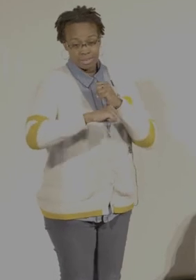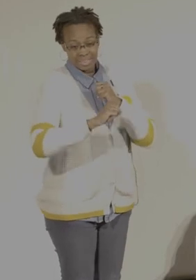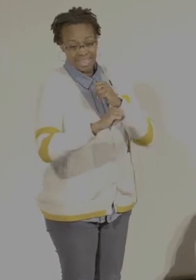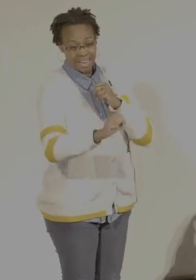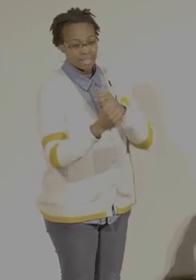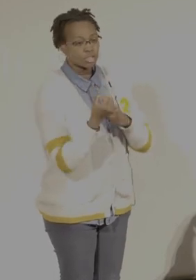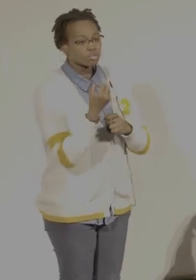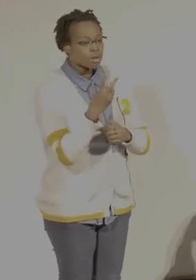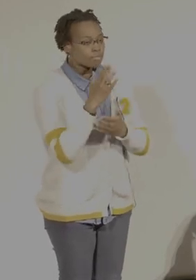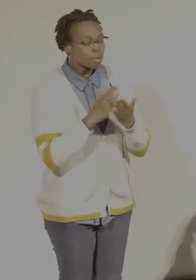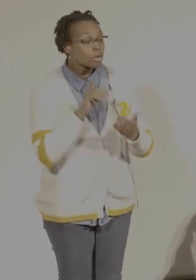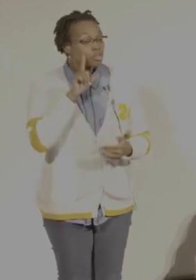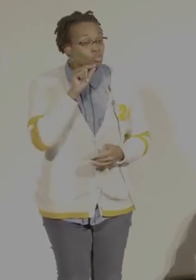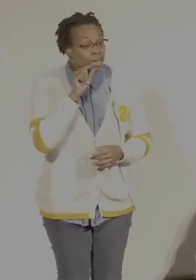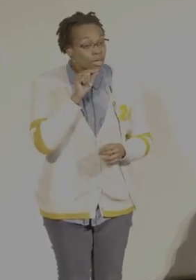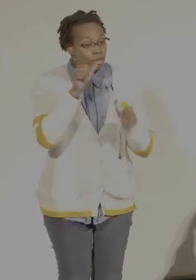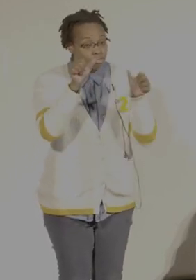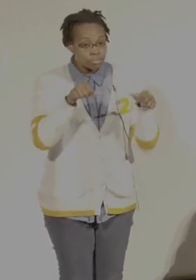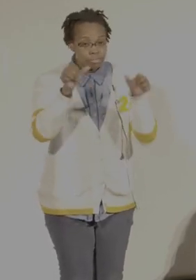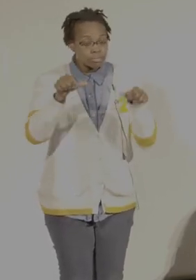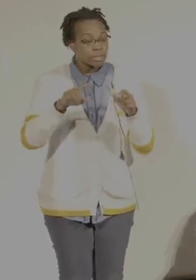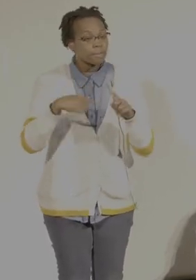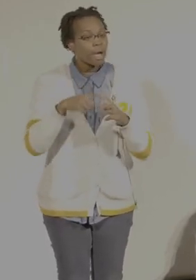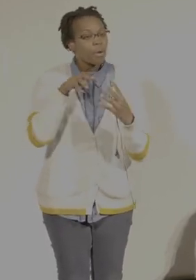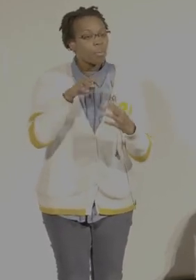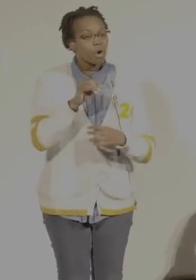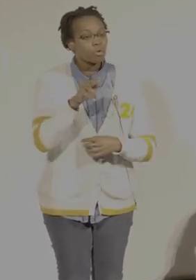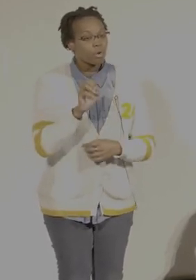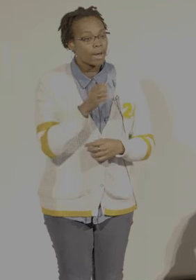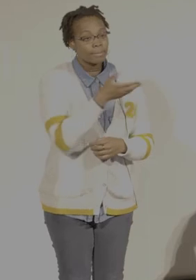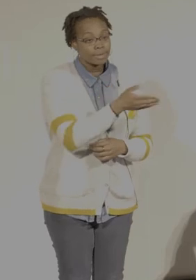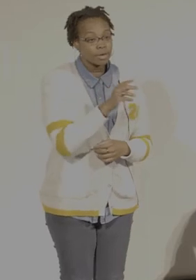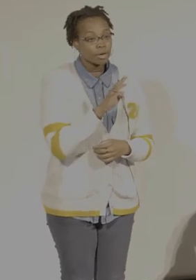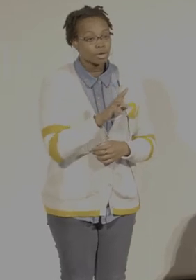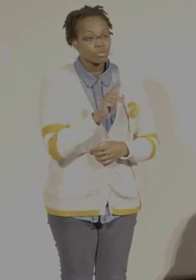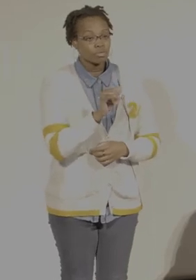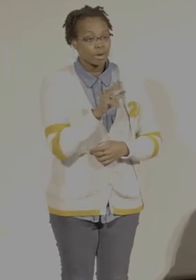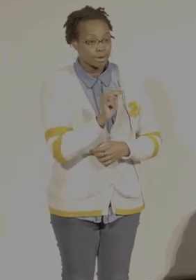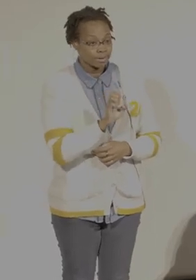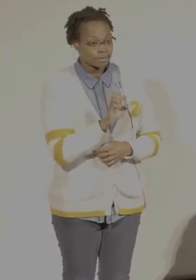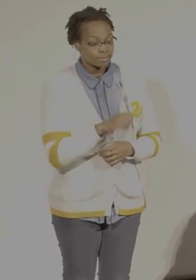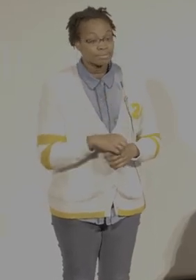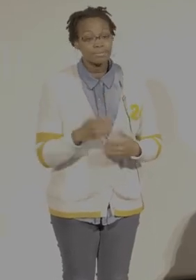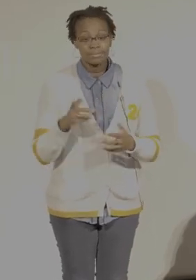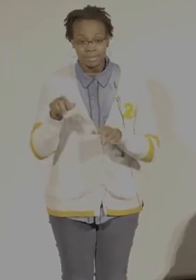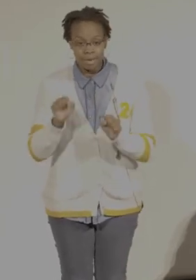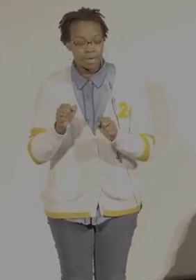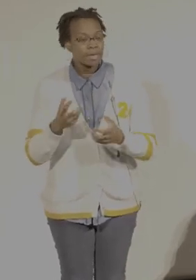12 piece Twitter thread about the war crimes being committed in Ukraine. So as much as he is able, he is engaging with the world